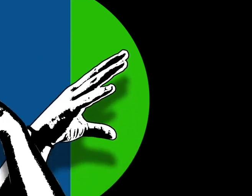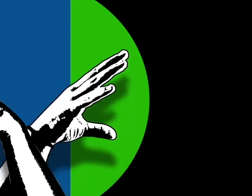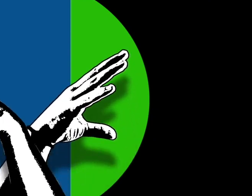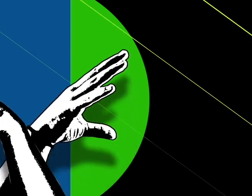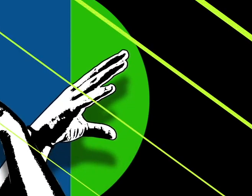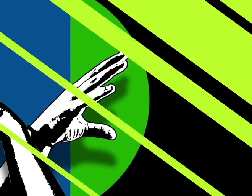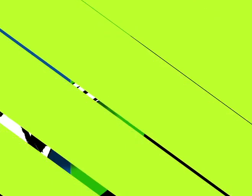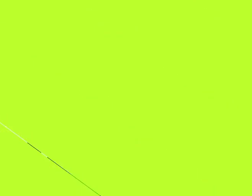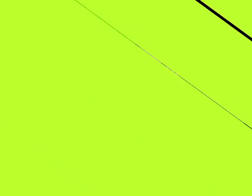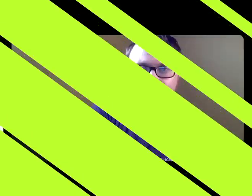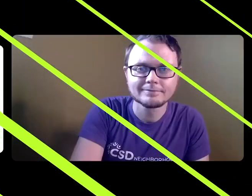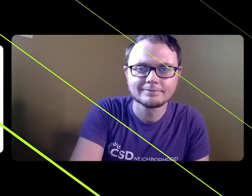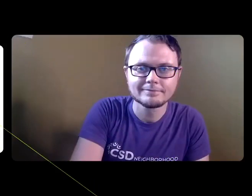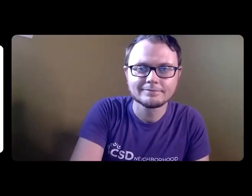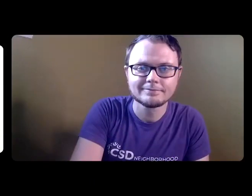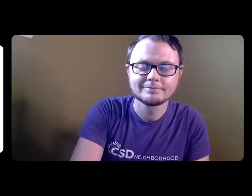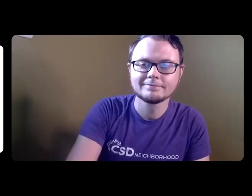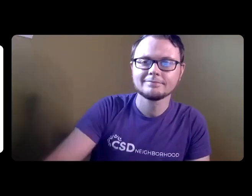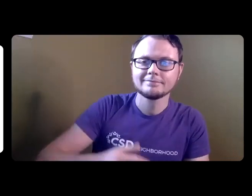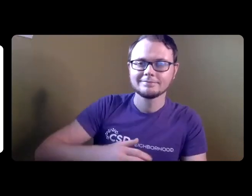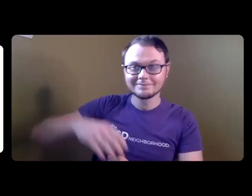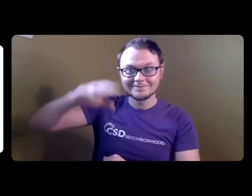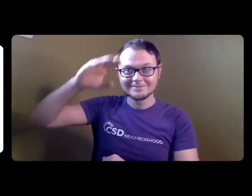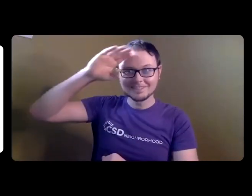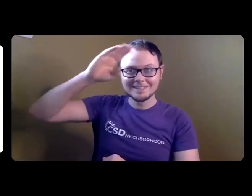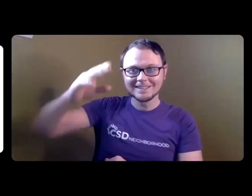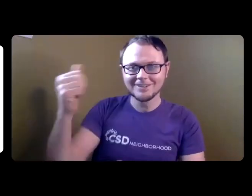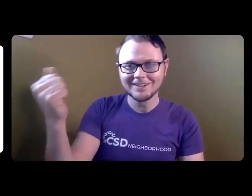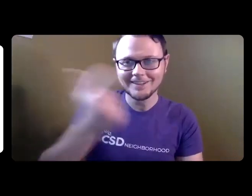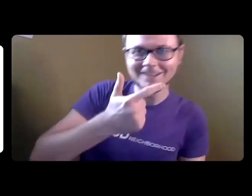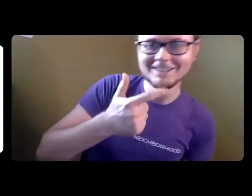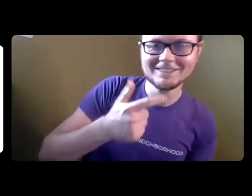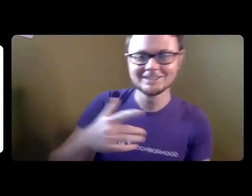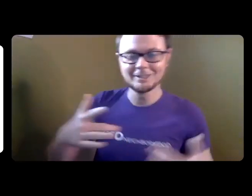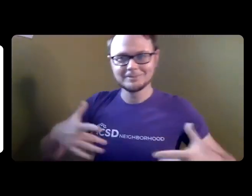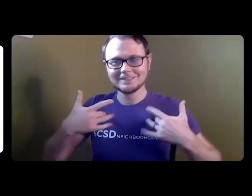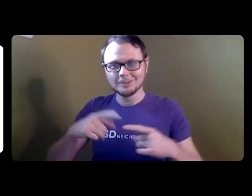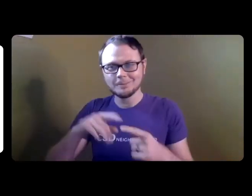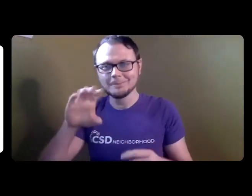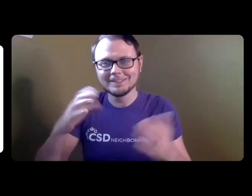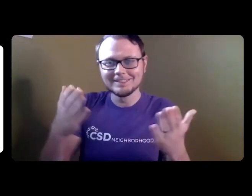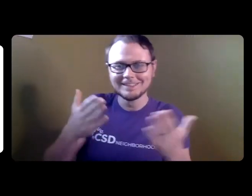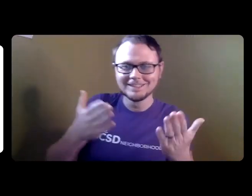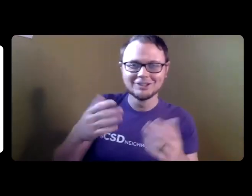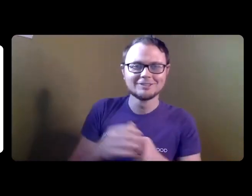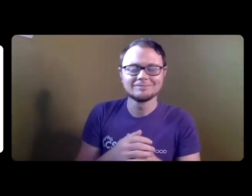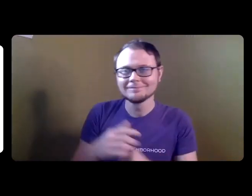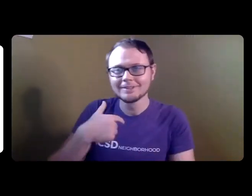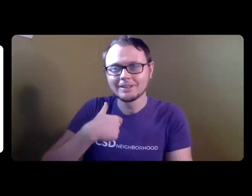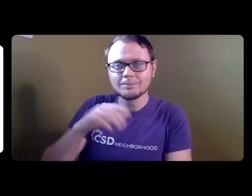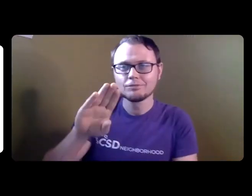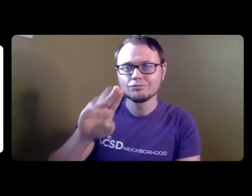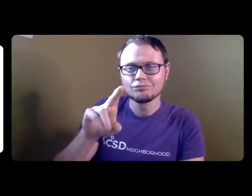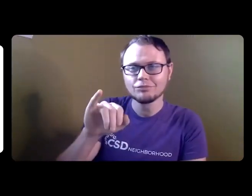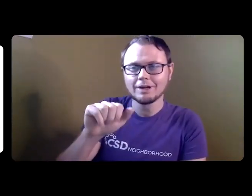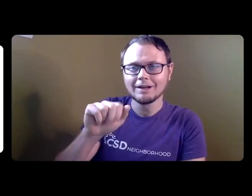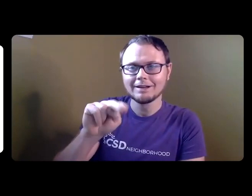Hello, everyone! I am thrilled to be here today.